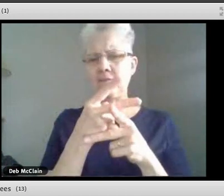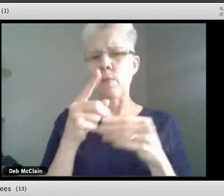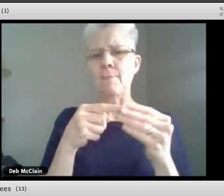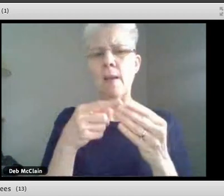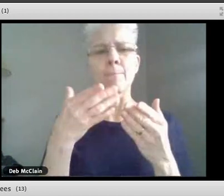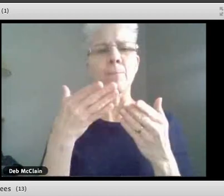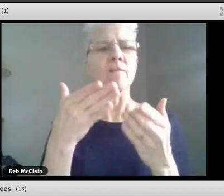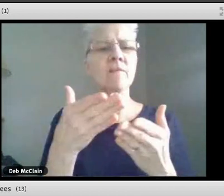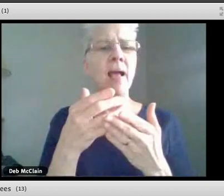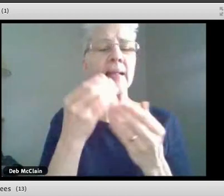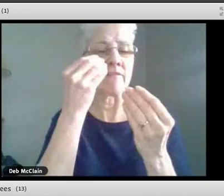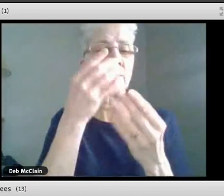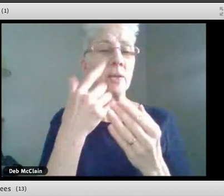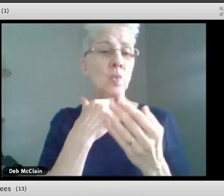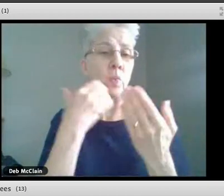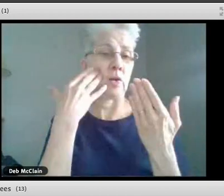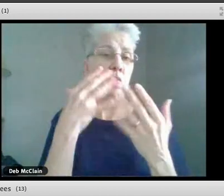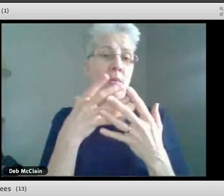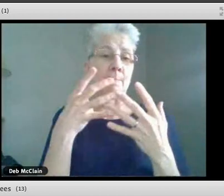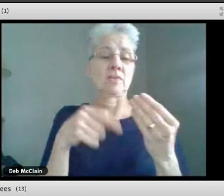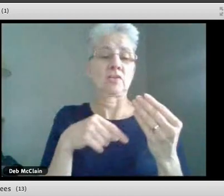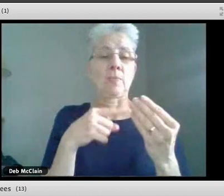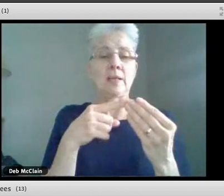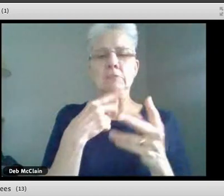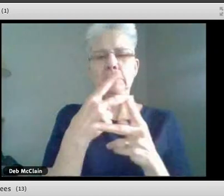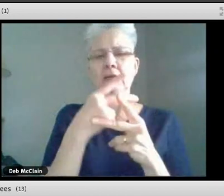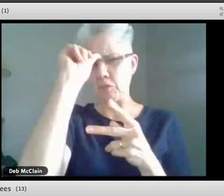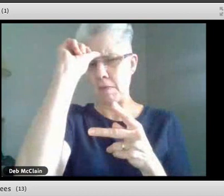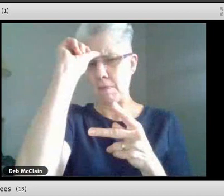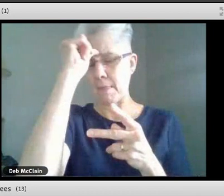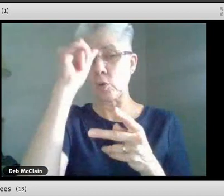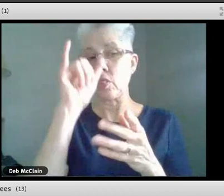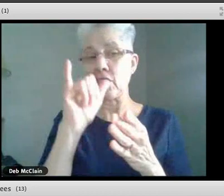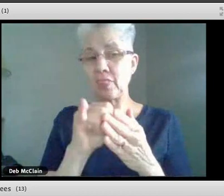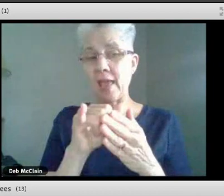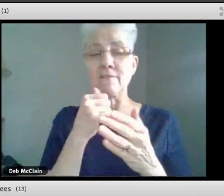and we all know that, but just keep that in mind, and if you're trying, again, trying to find a picture of,